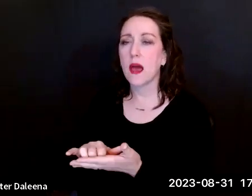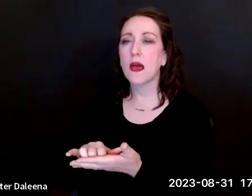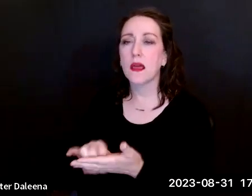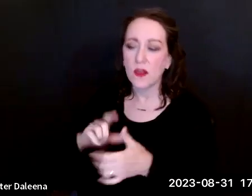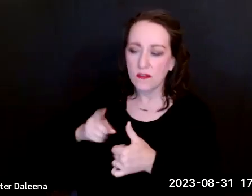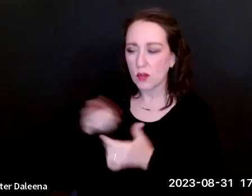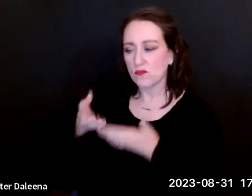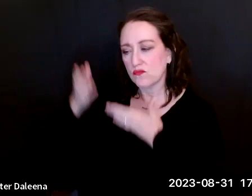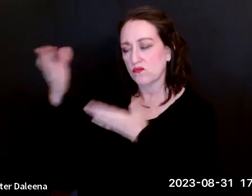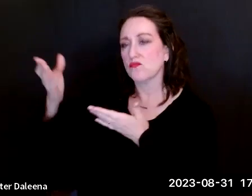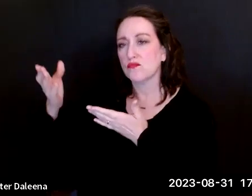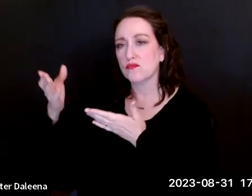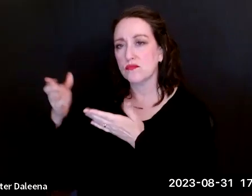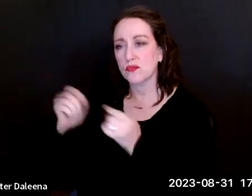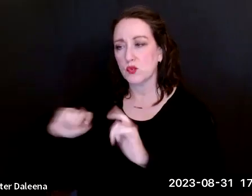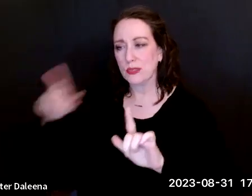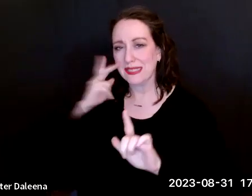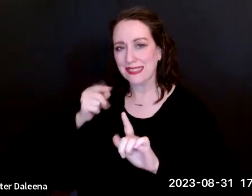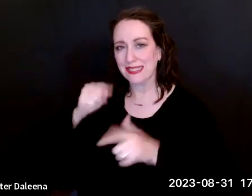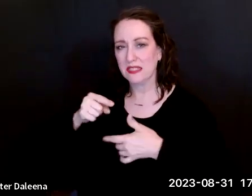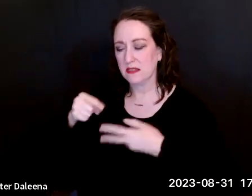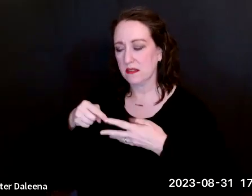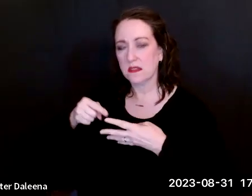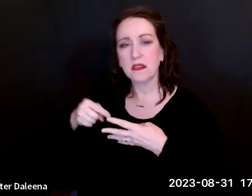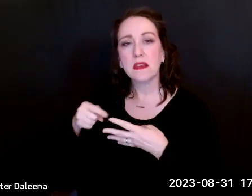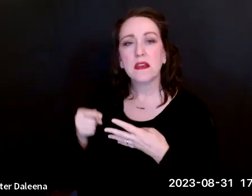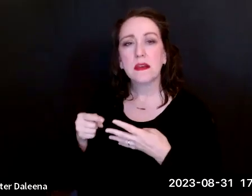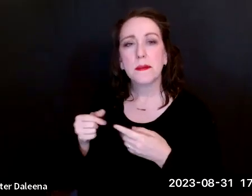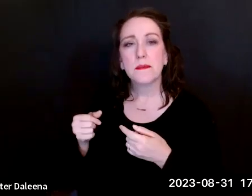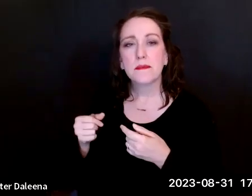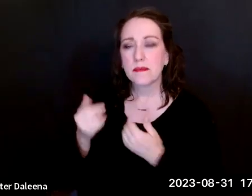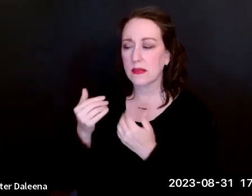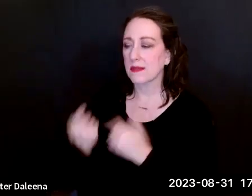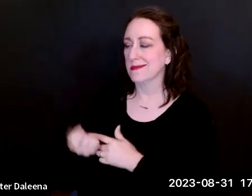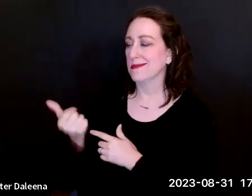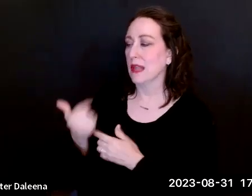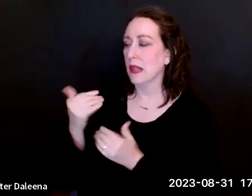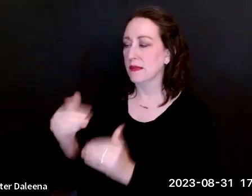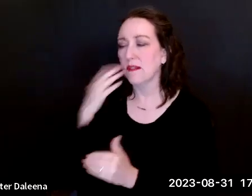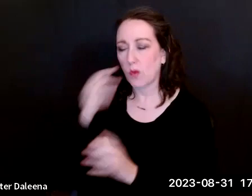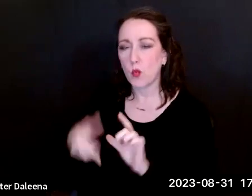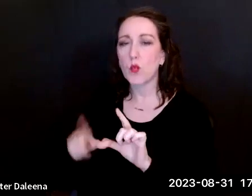recommendation on the screen which is removing the number of limitations for renewals for the